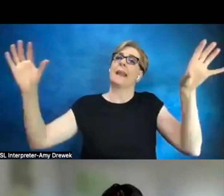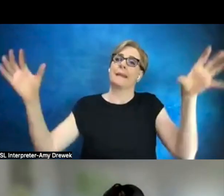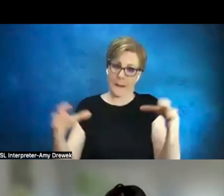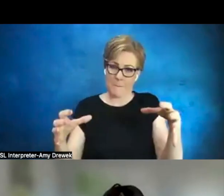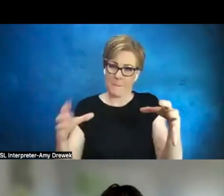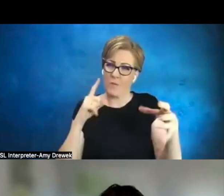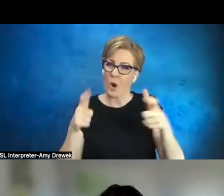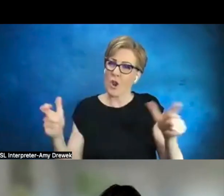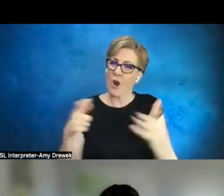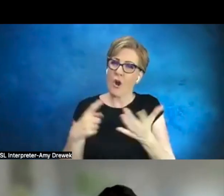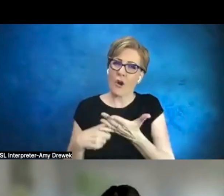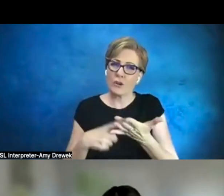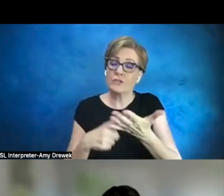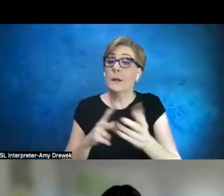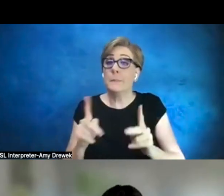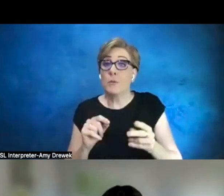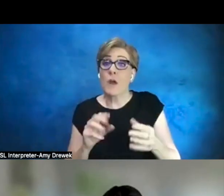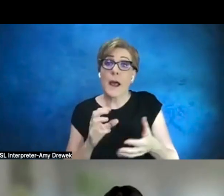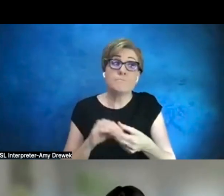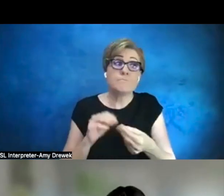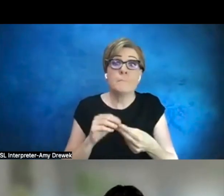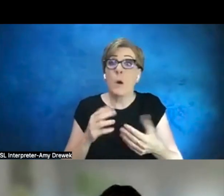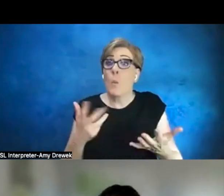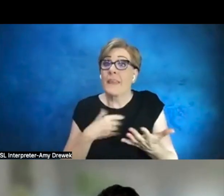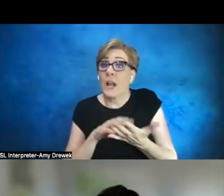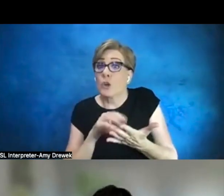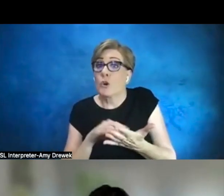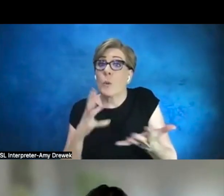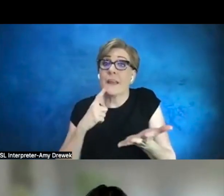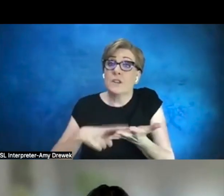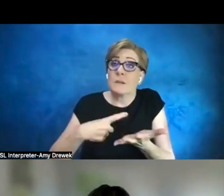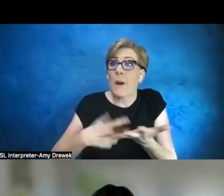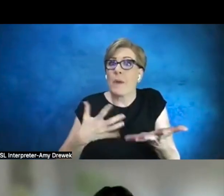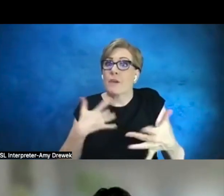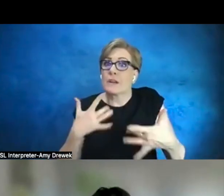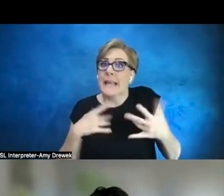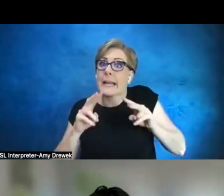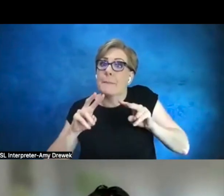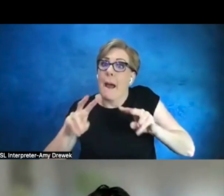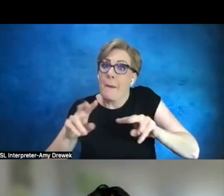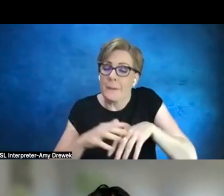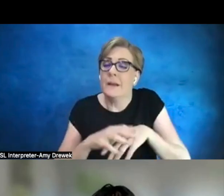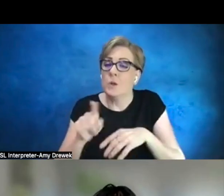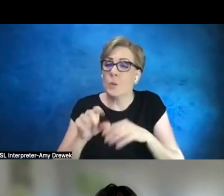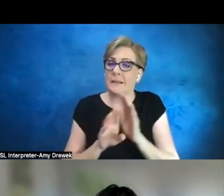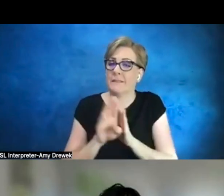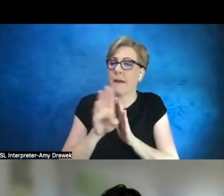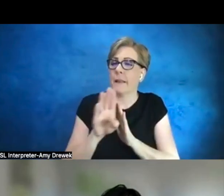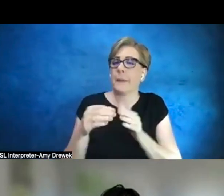share out what they talked about, what they learned, what they're excited about. You can create guided questions for them in that main room.